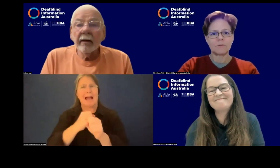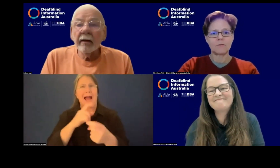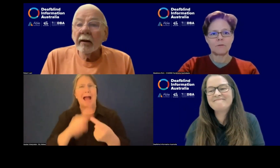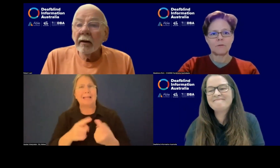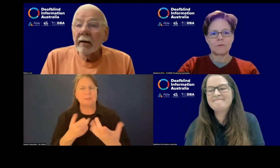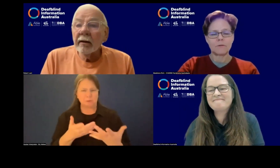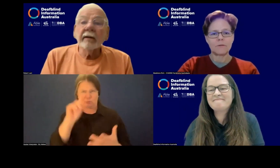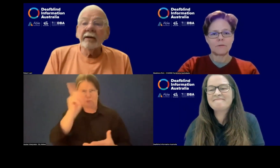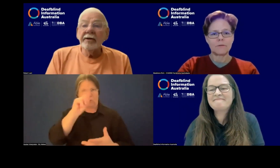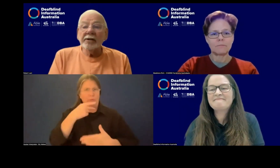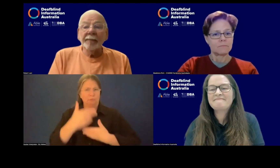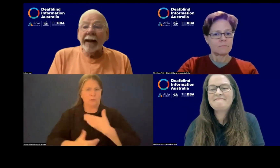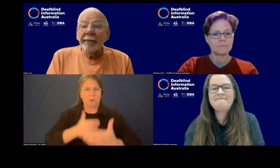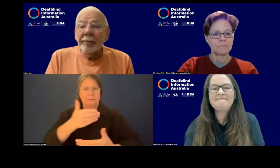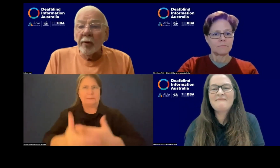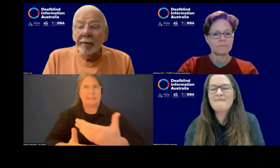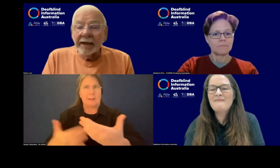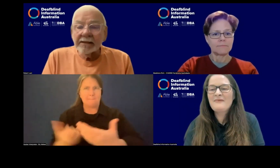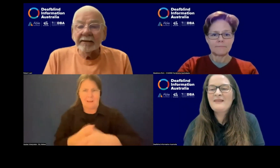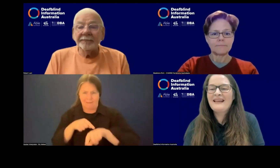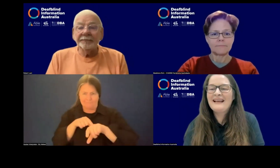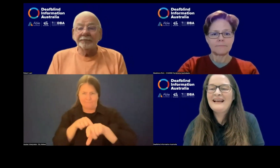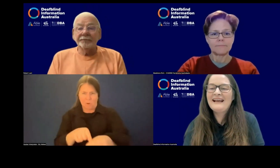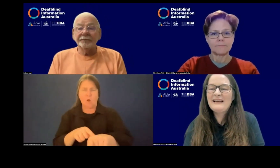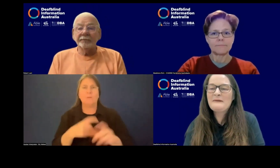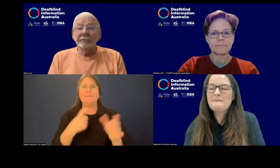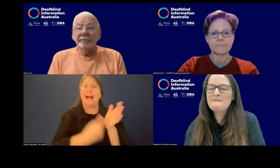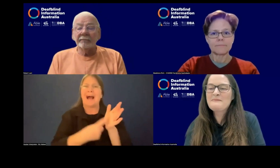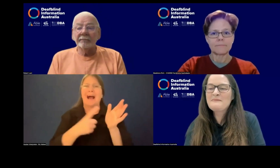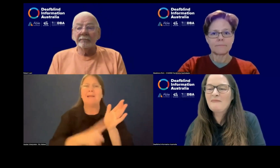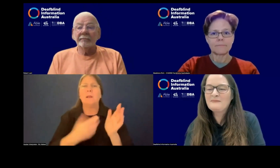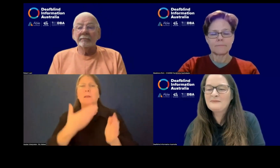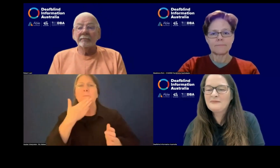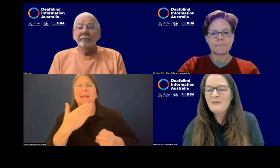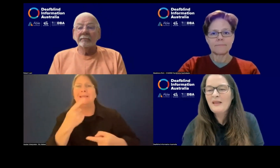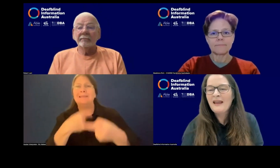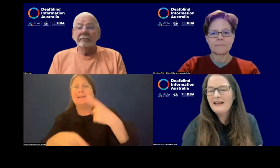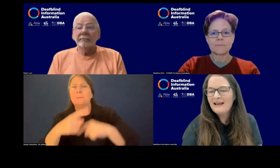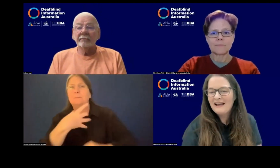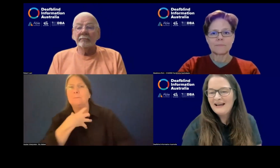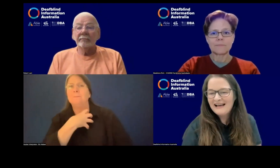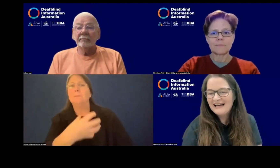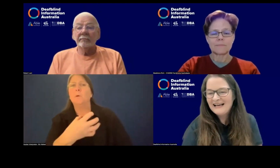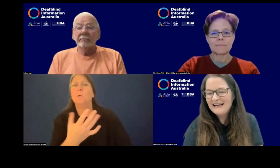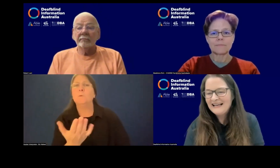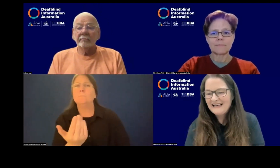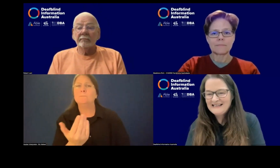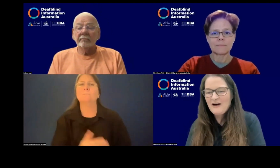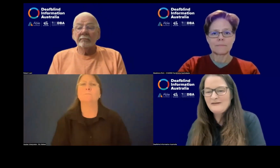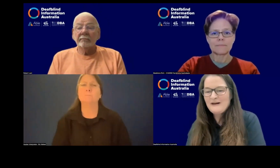Can you explain a bit more, please?